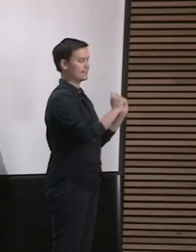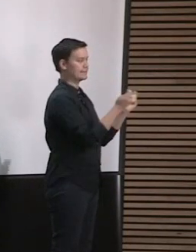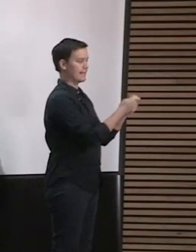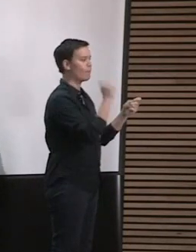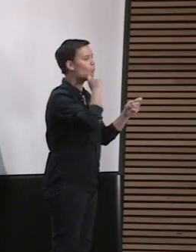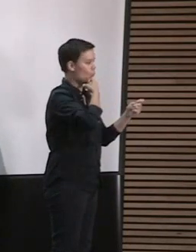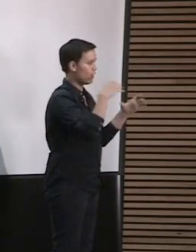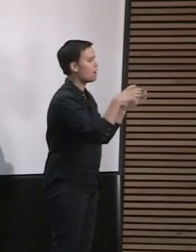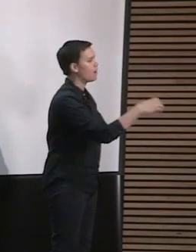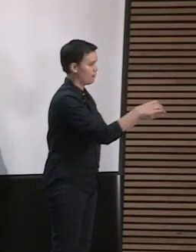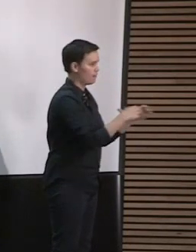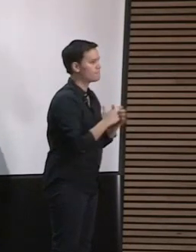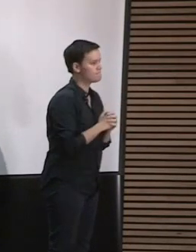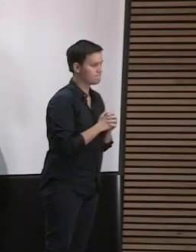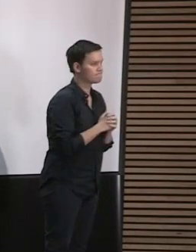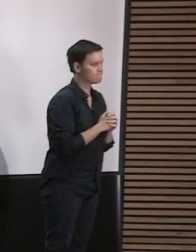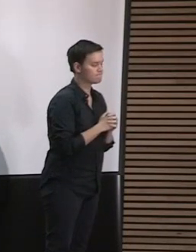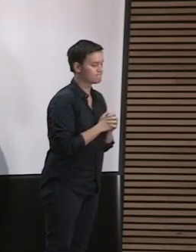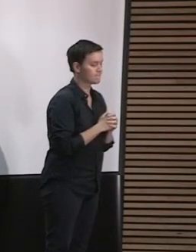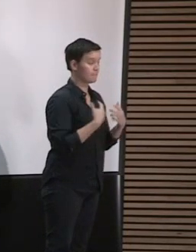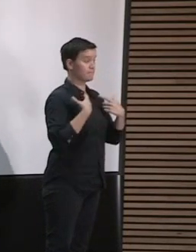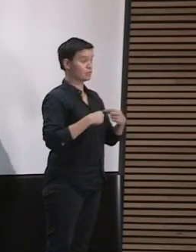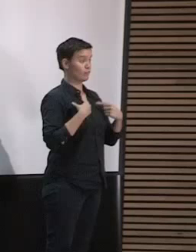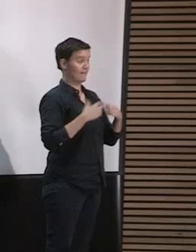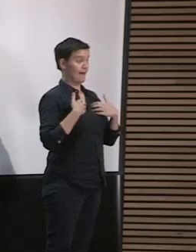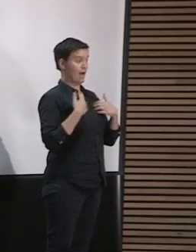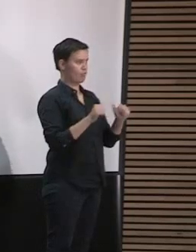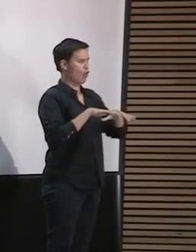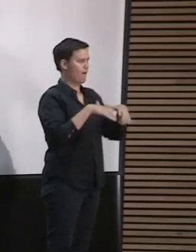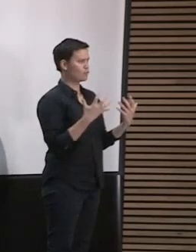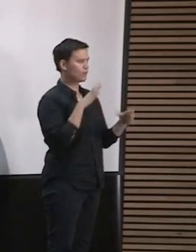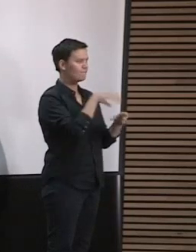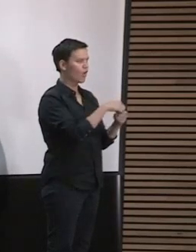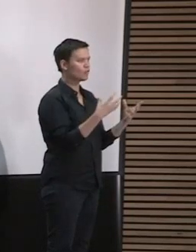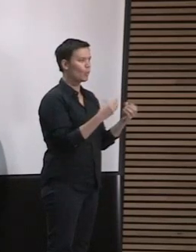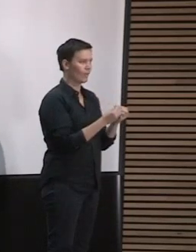think to recall is we are implementing here a strategy that cuts across multiple